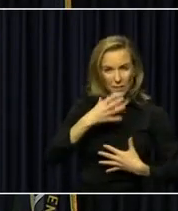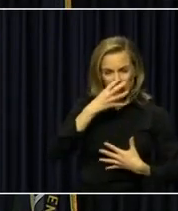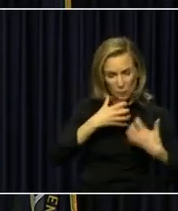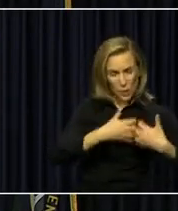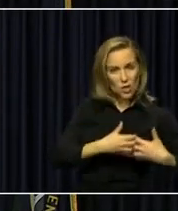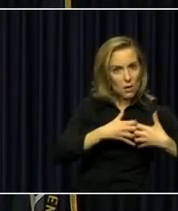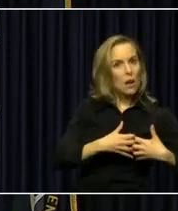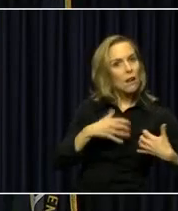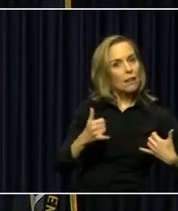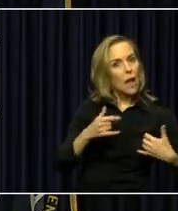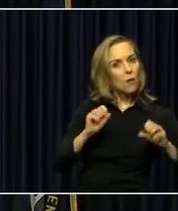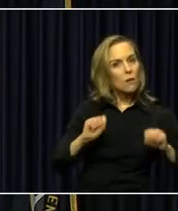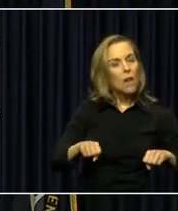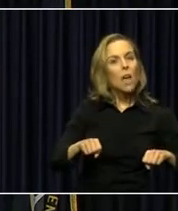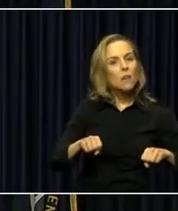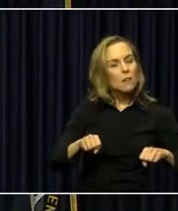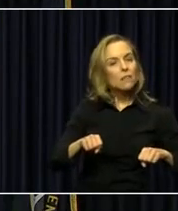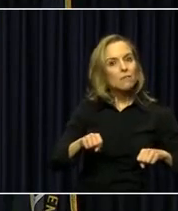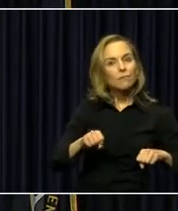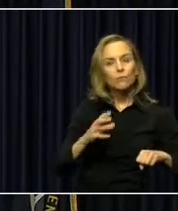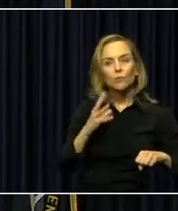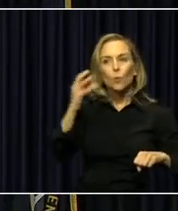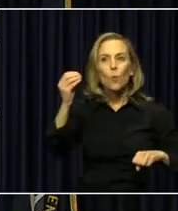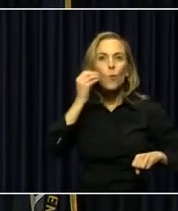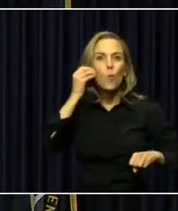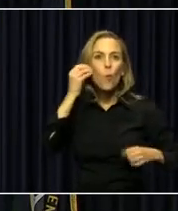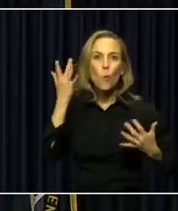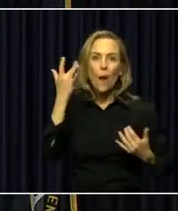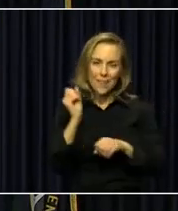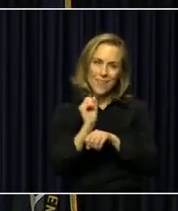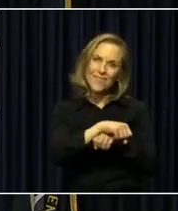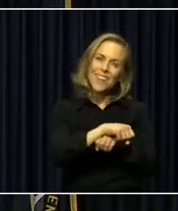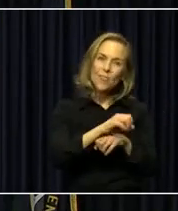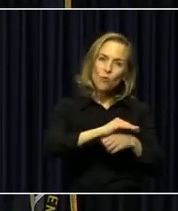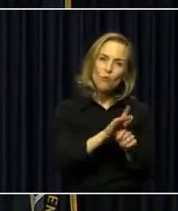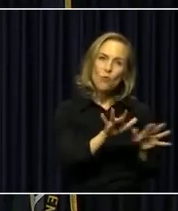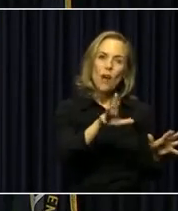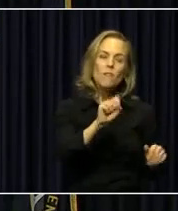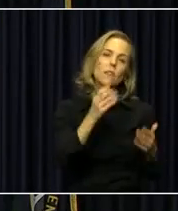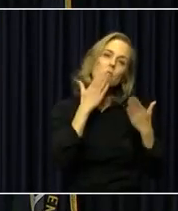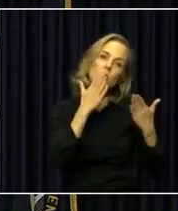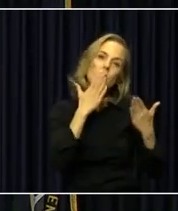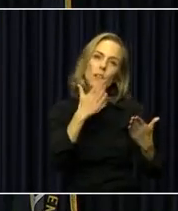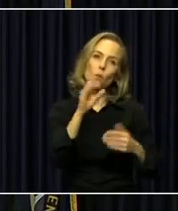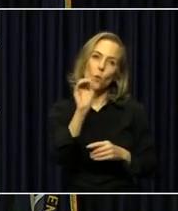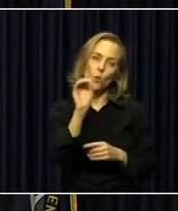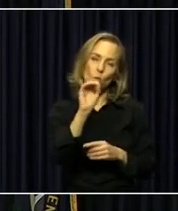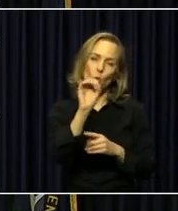IN THIS COUNTRY. BUT WE'RE DOING IT BECAUSE WE HAVE BEEN COMMITTED.